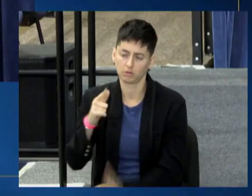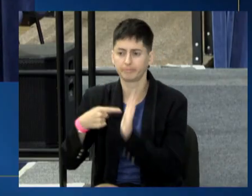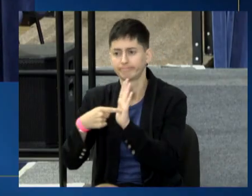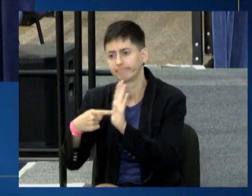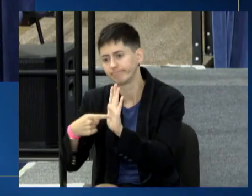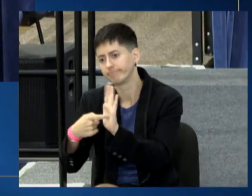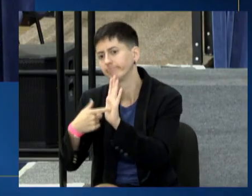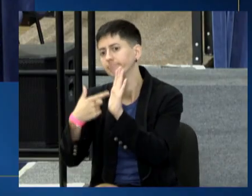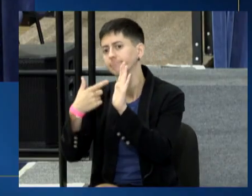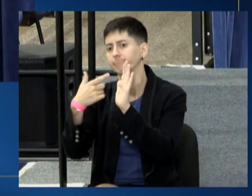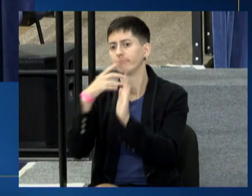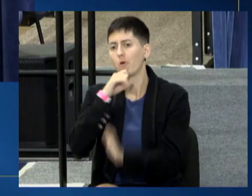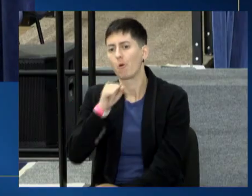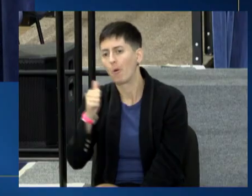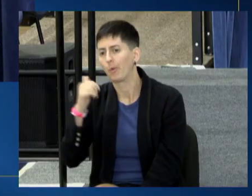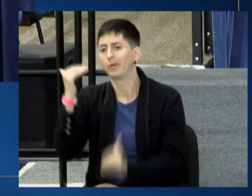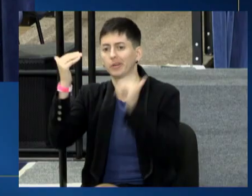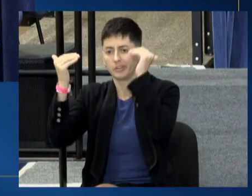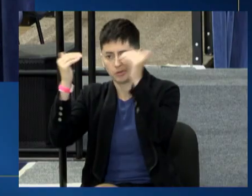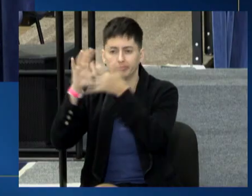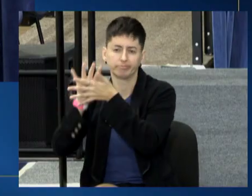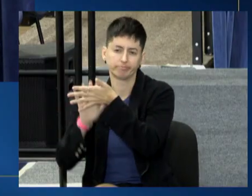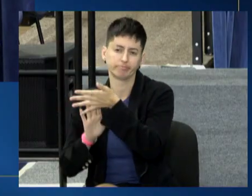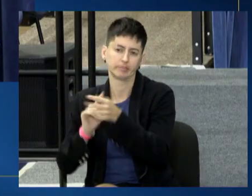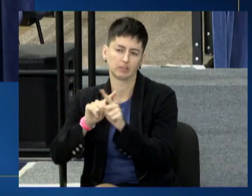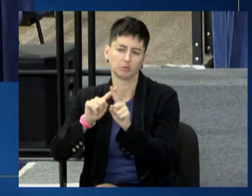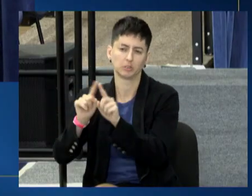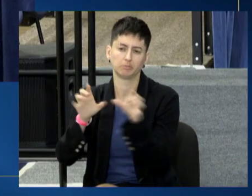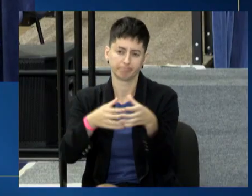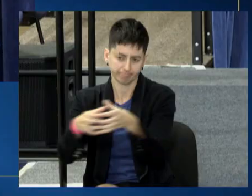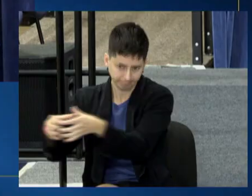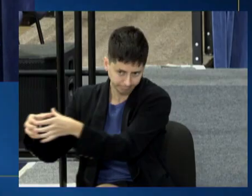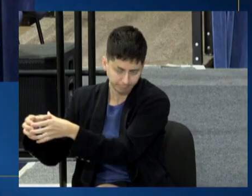So, whether we're developing novel treatments or whether we're optimizing how to best use